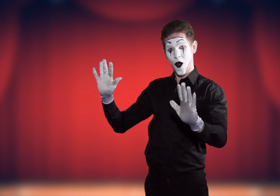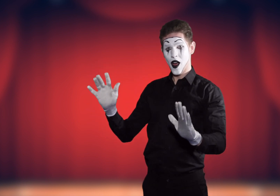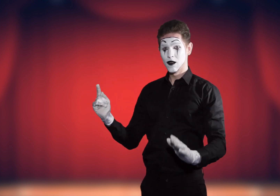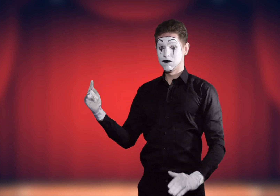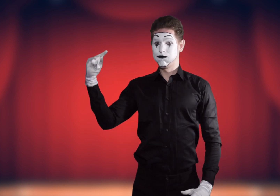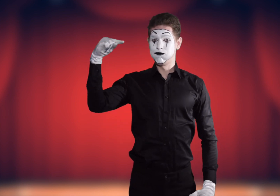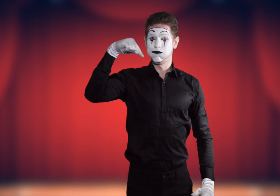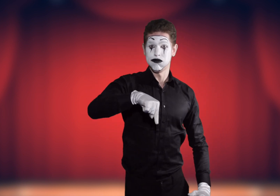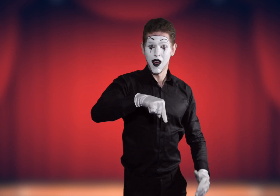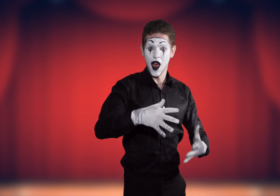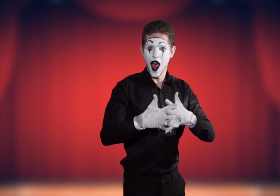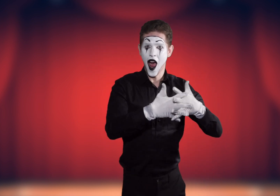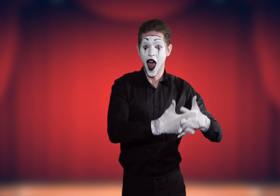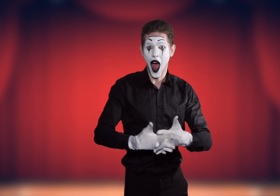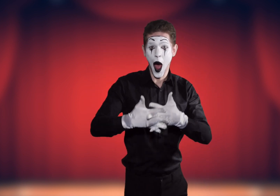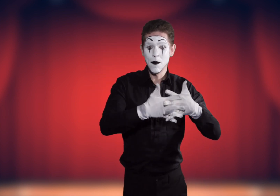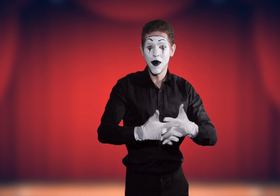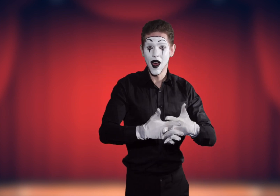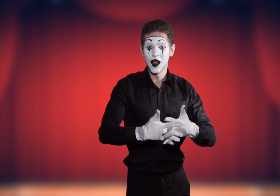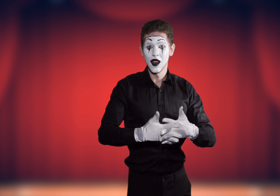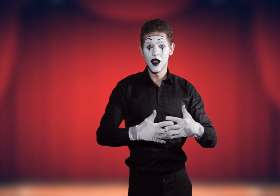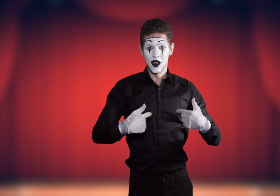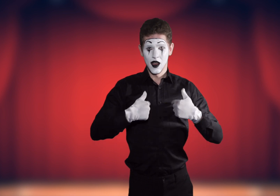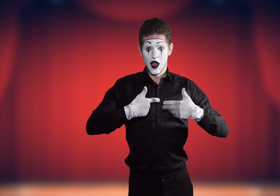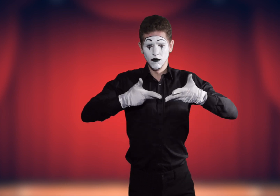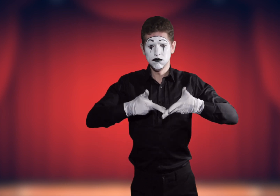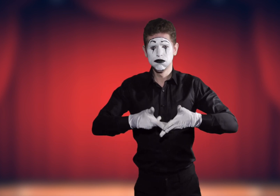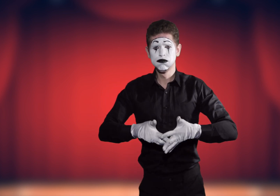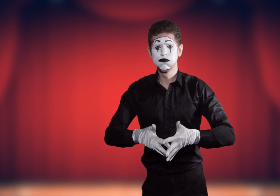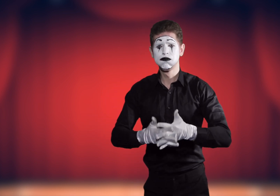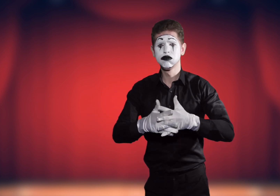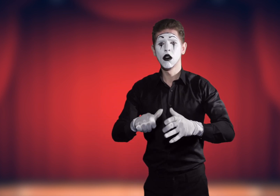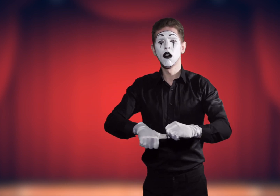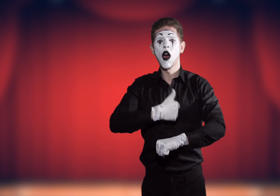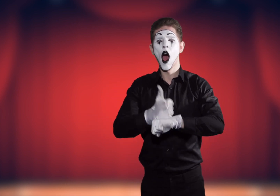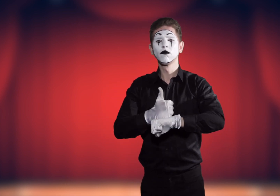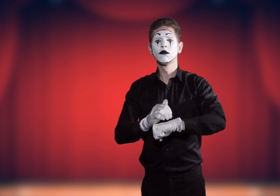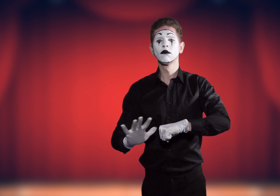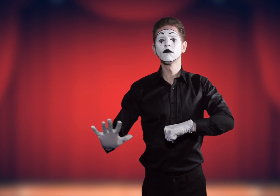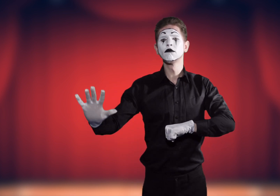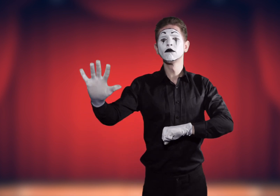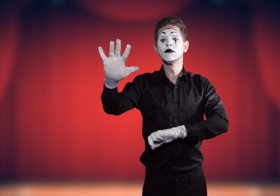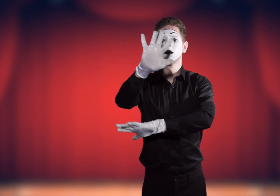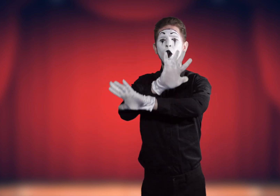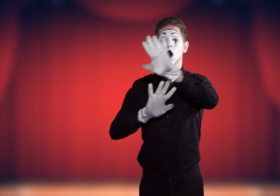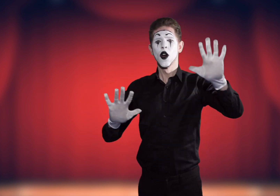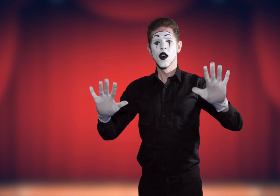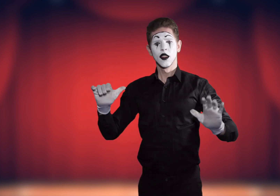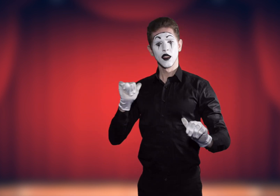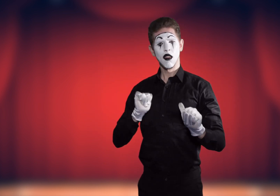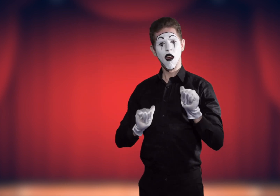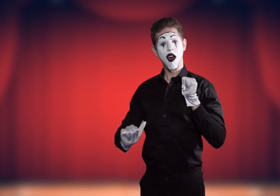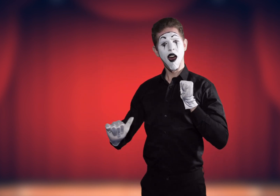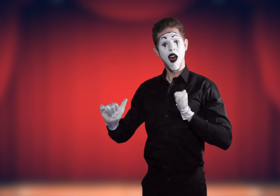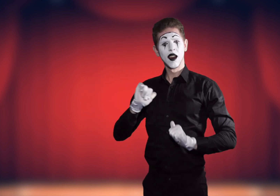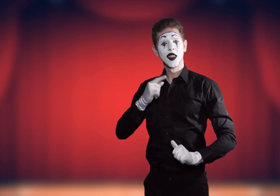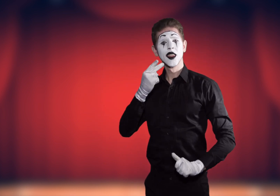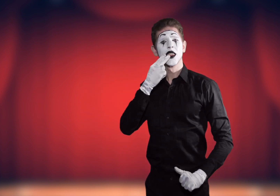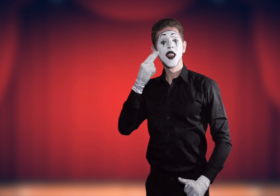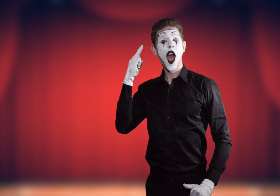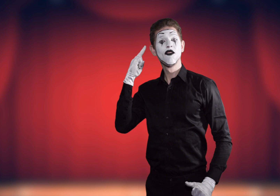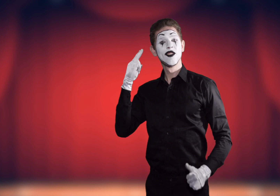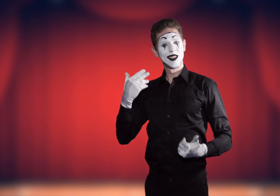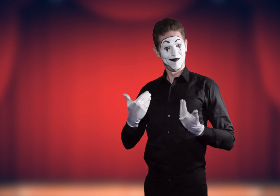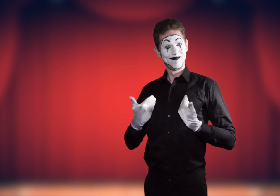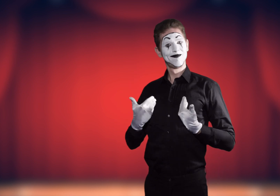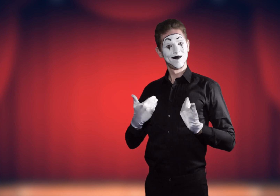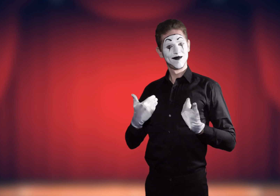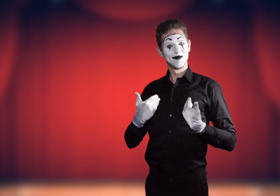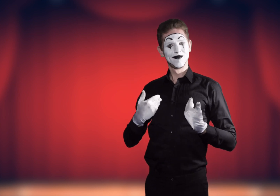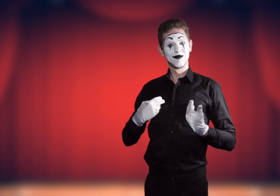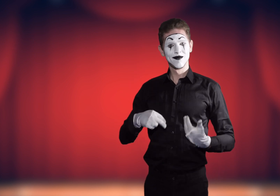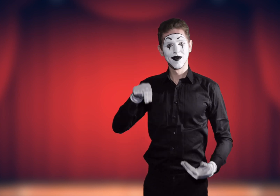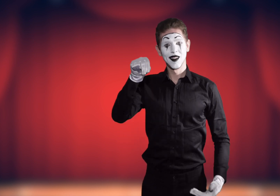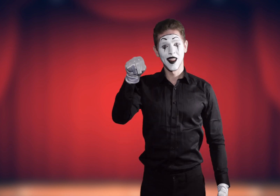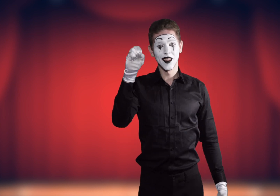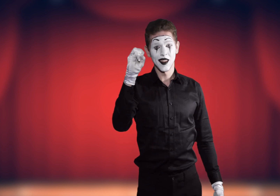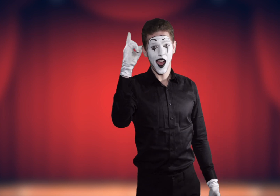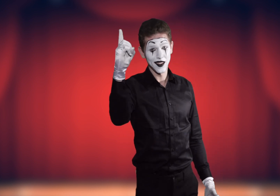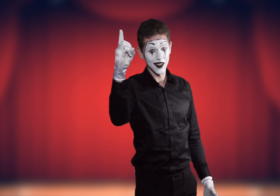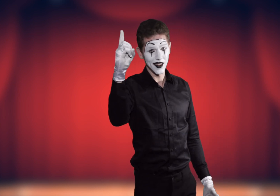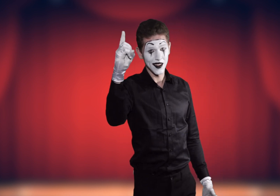When I returned to America, I opened the National Theater of the Deaf.